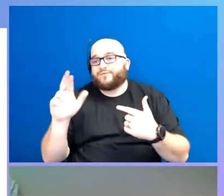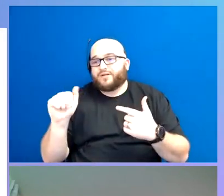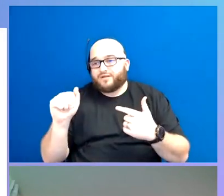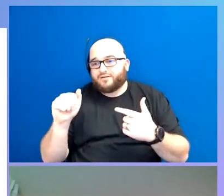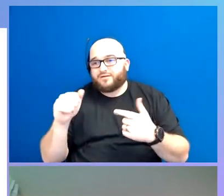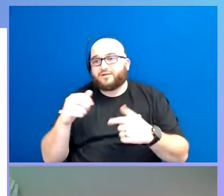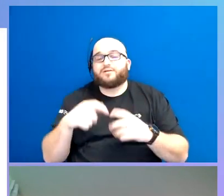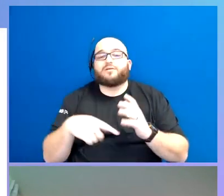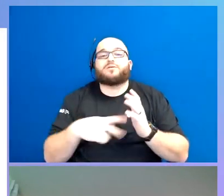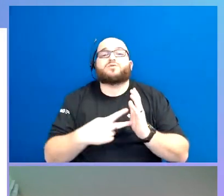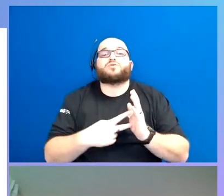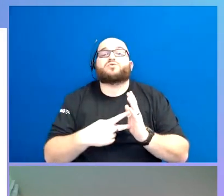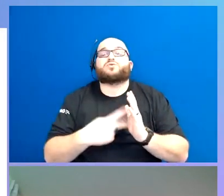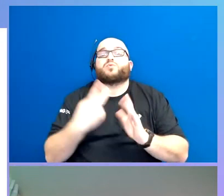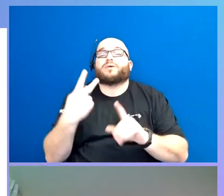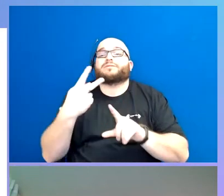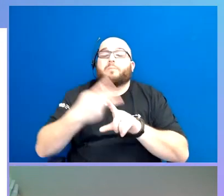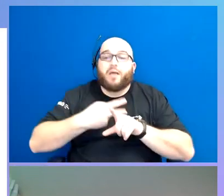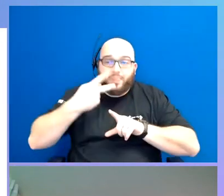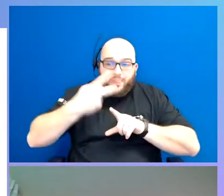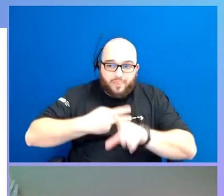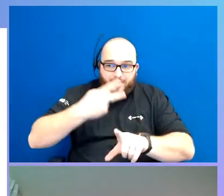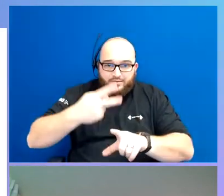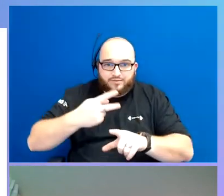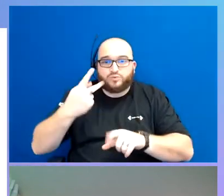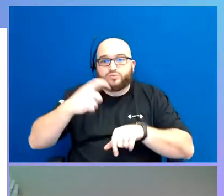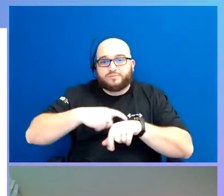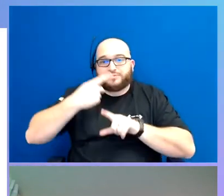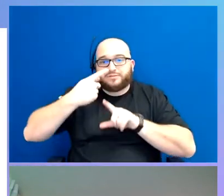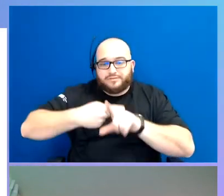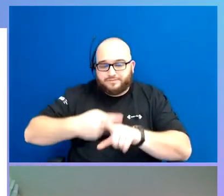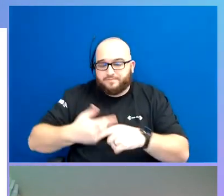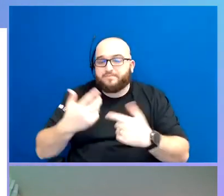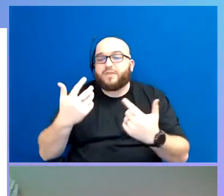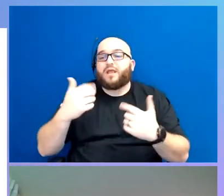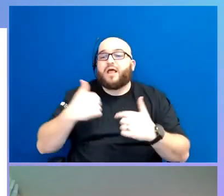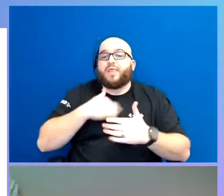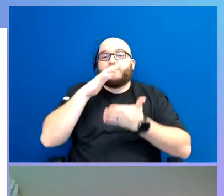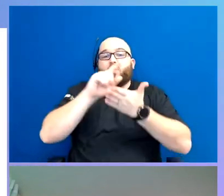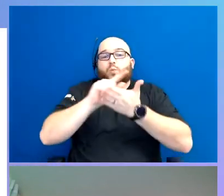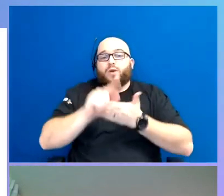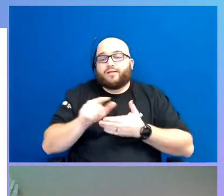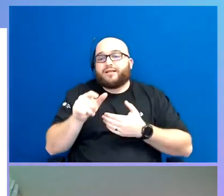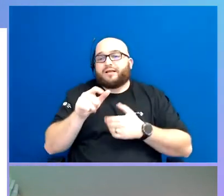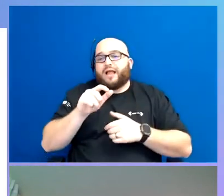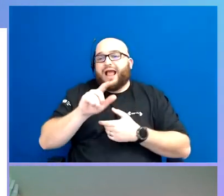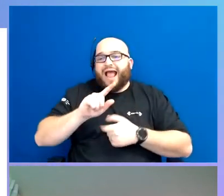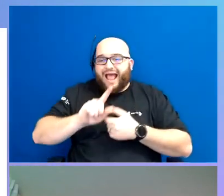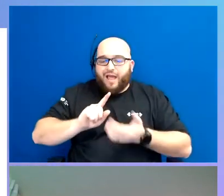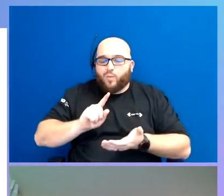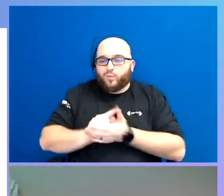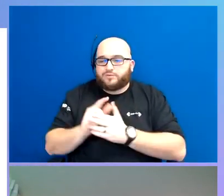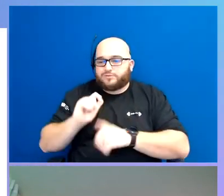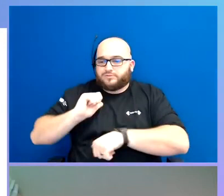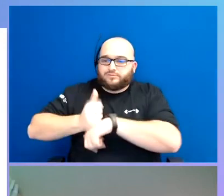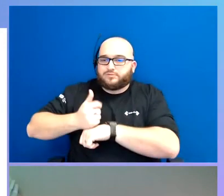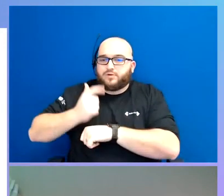Then we have weekly office hours . Um, and then we also then, uh,